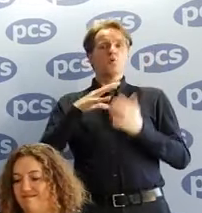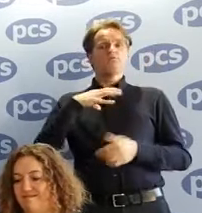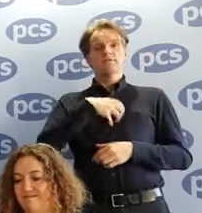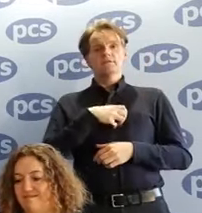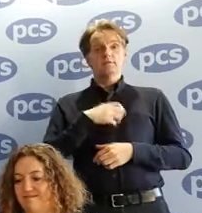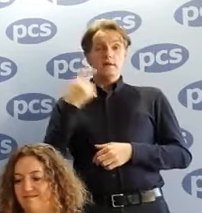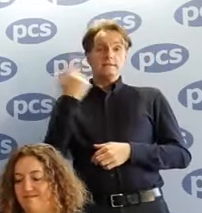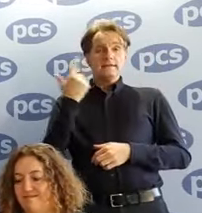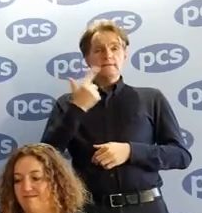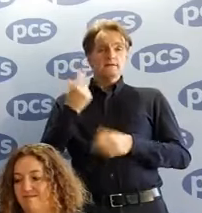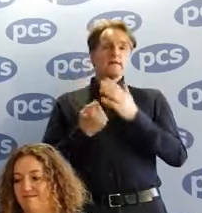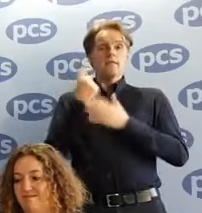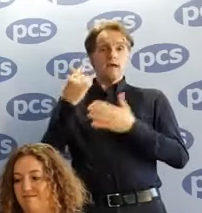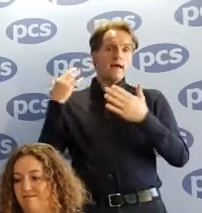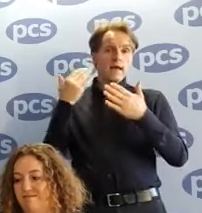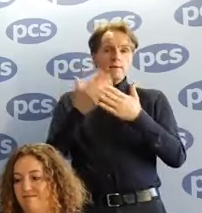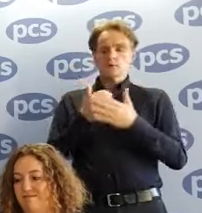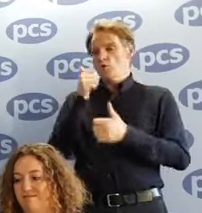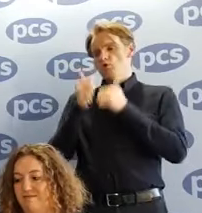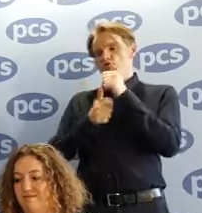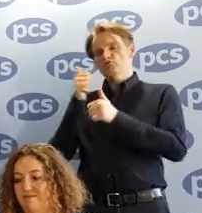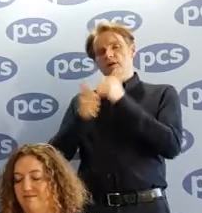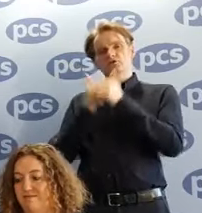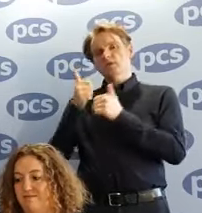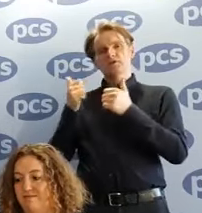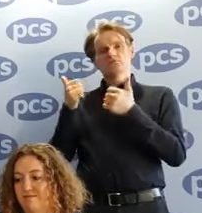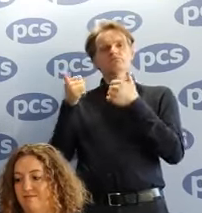work that you've done and I want to congratulate you publicly and also to